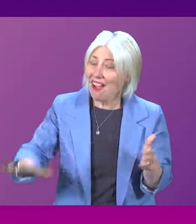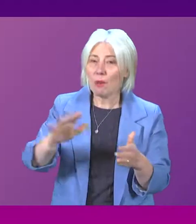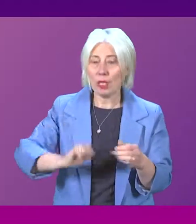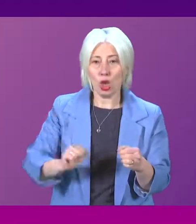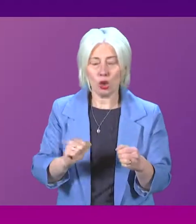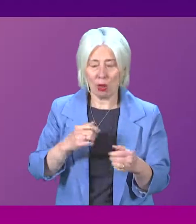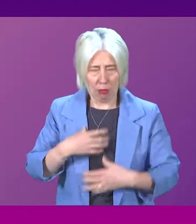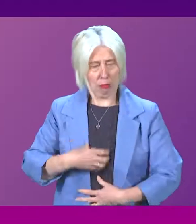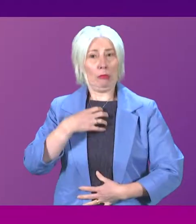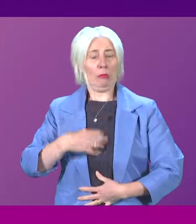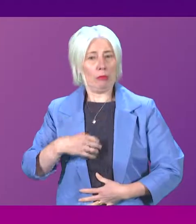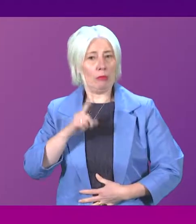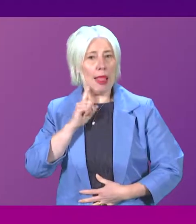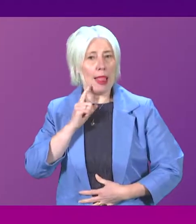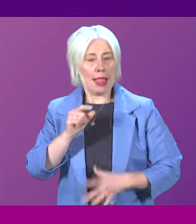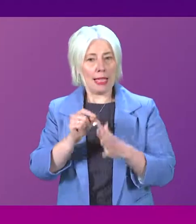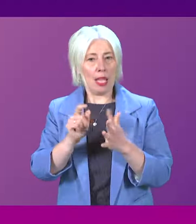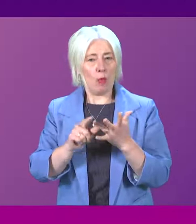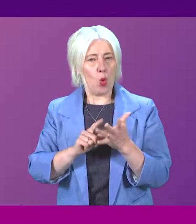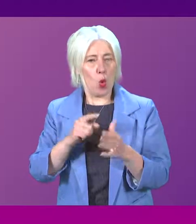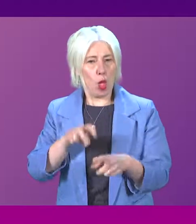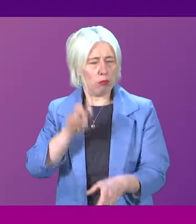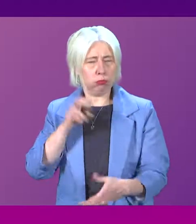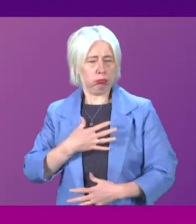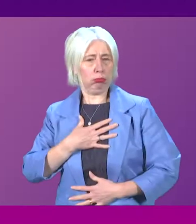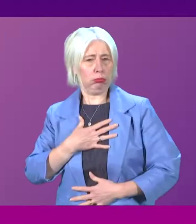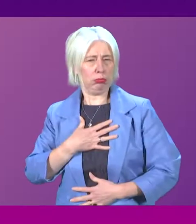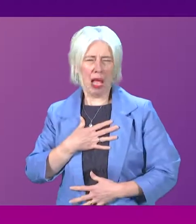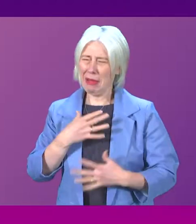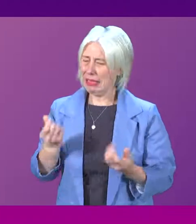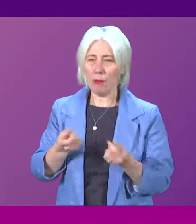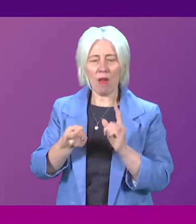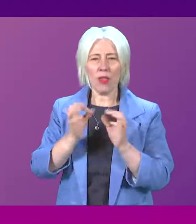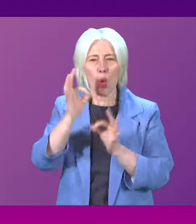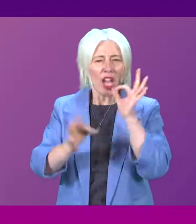of Lady Poole, and there are still many unanswered questions regarding her resignation.